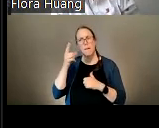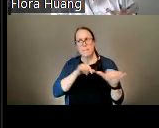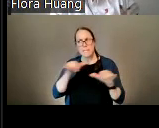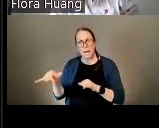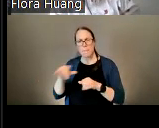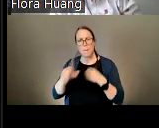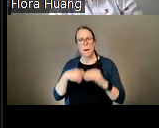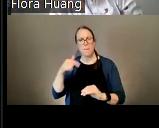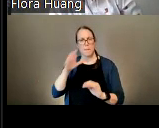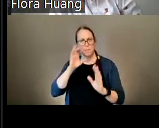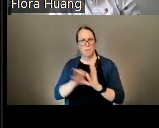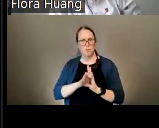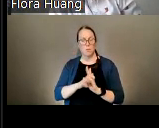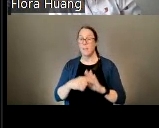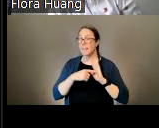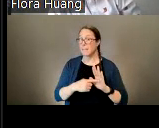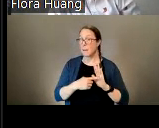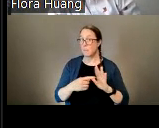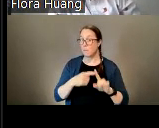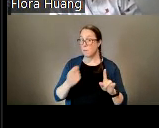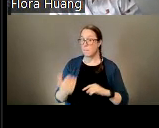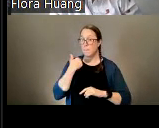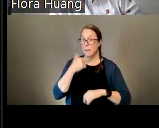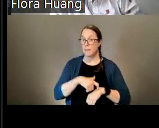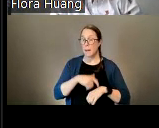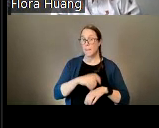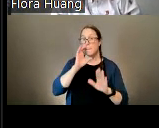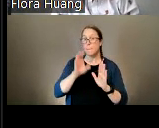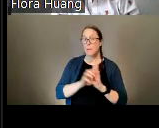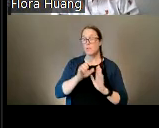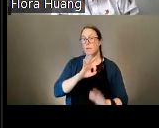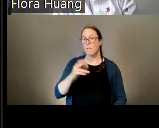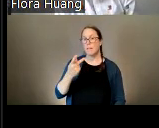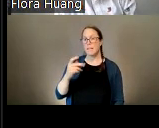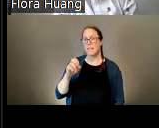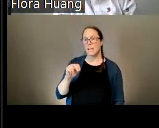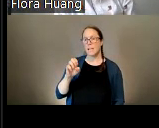The example we used last time was a photo of the Kennedy Center with the text,